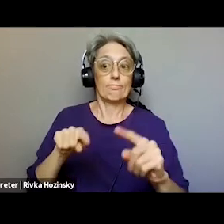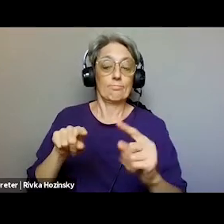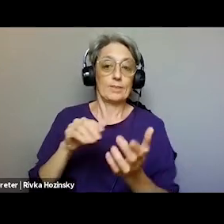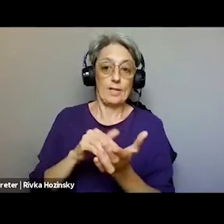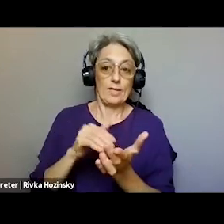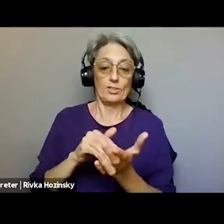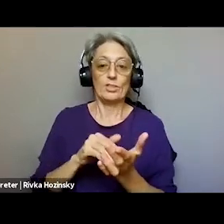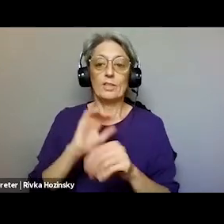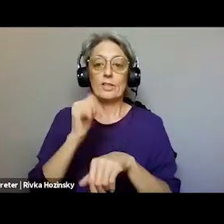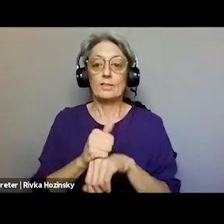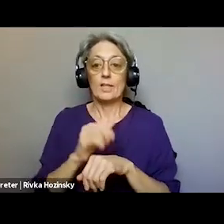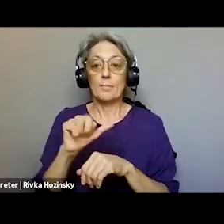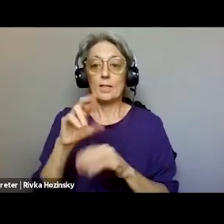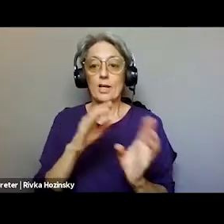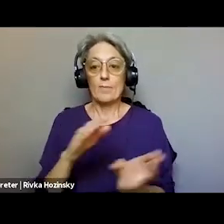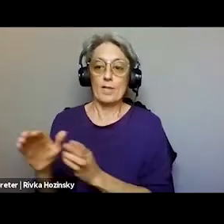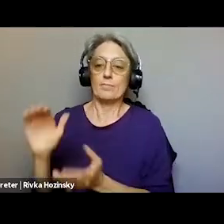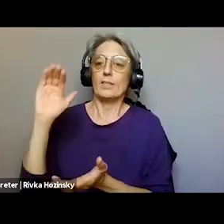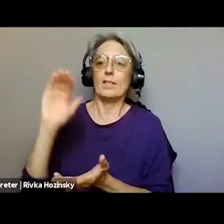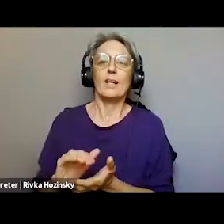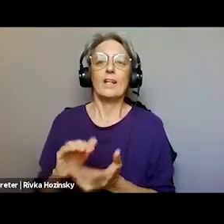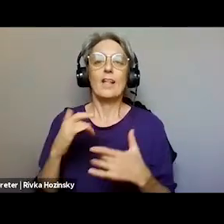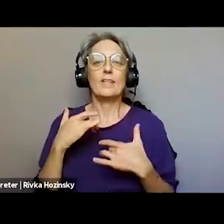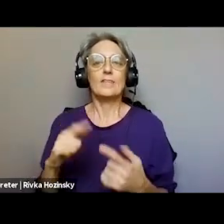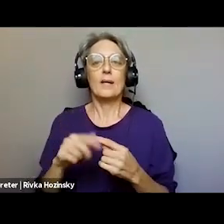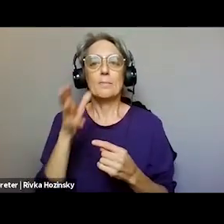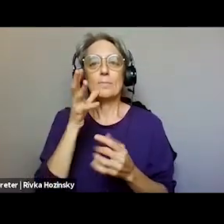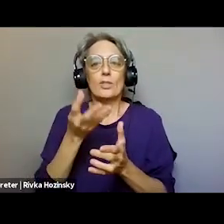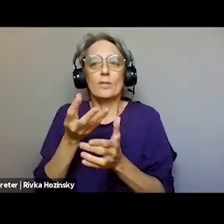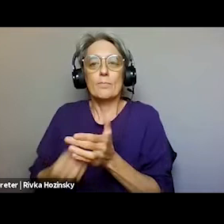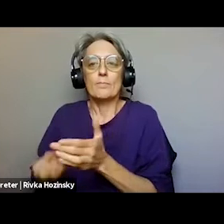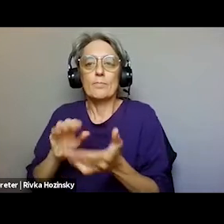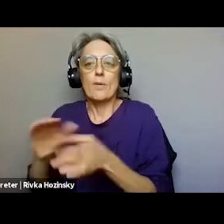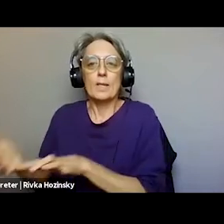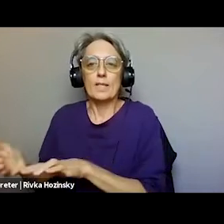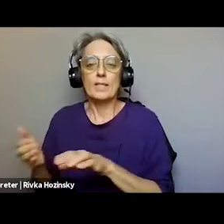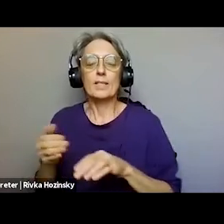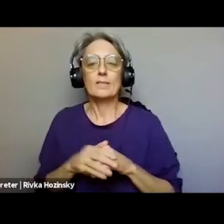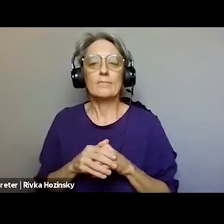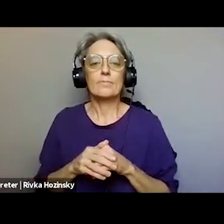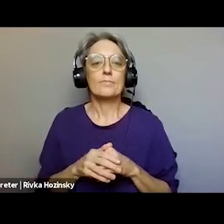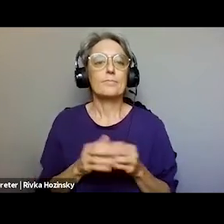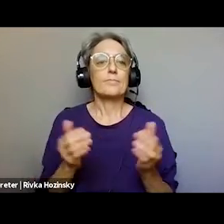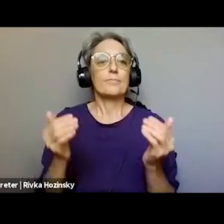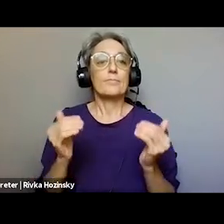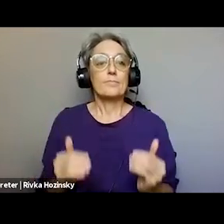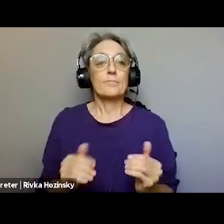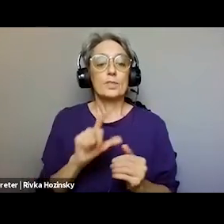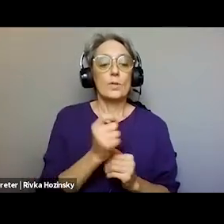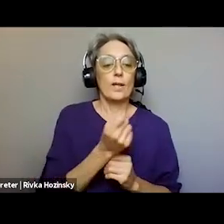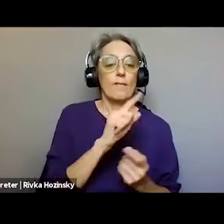developed, the less likely maternal morbidity is in the end. From 2011 to 2013, one-third of